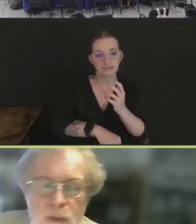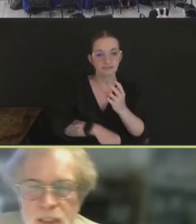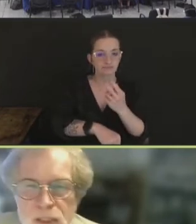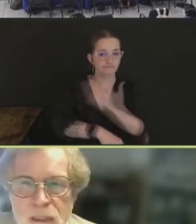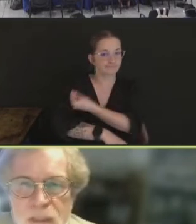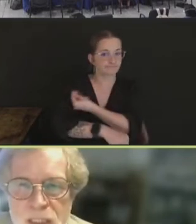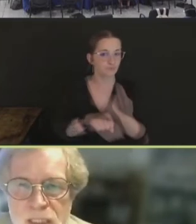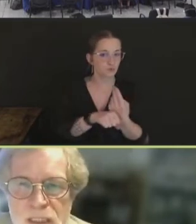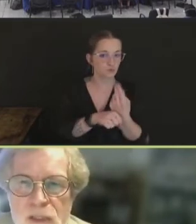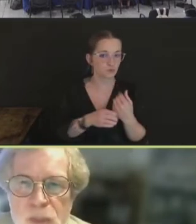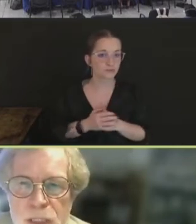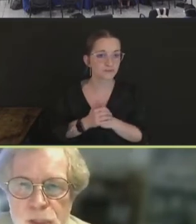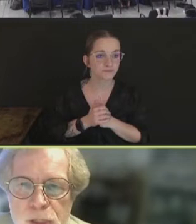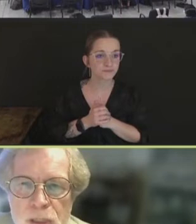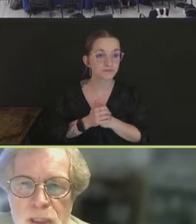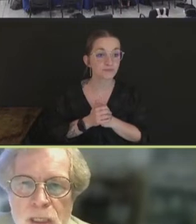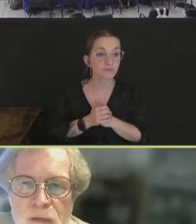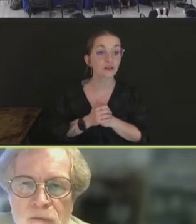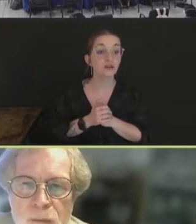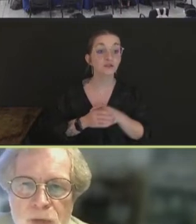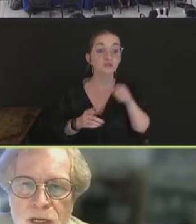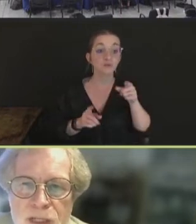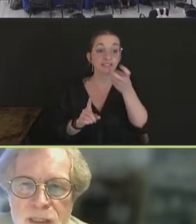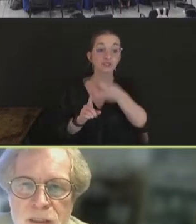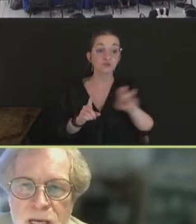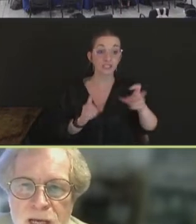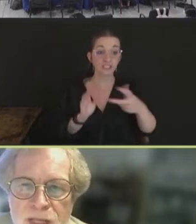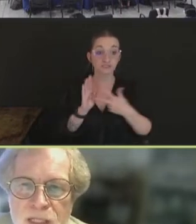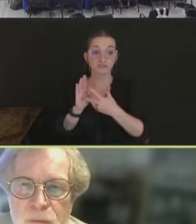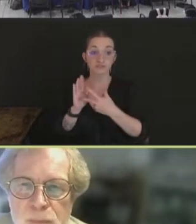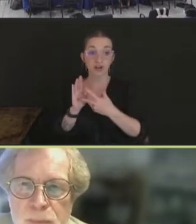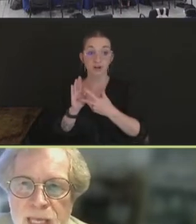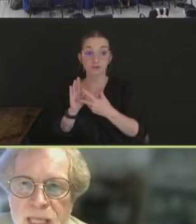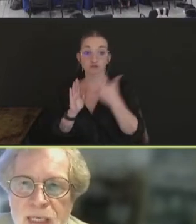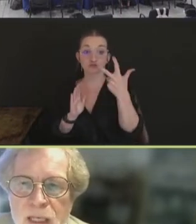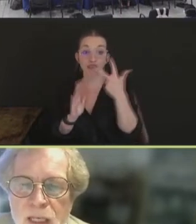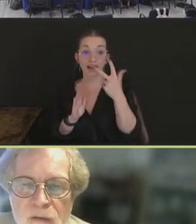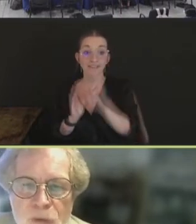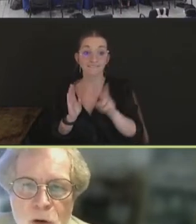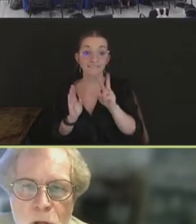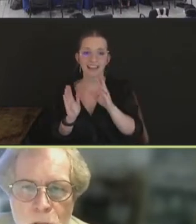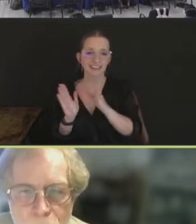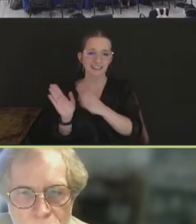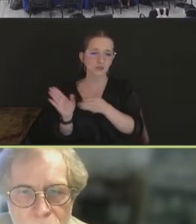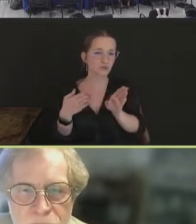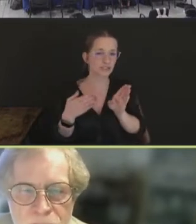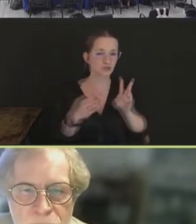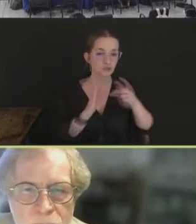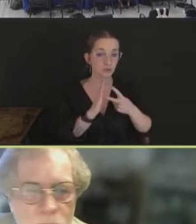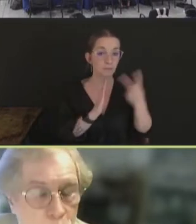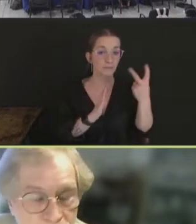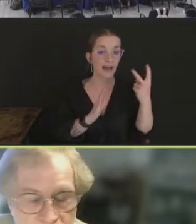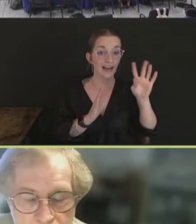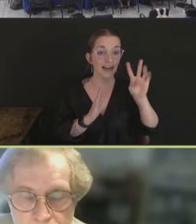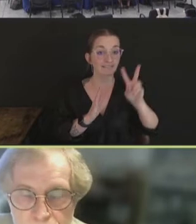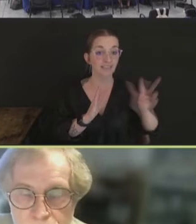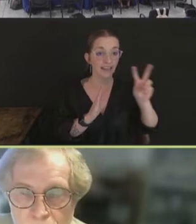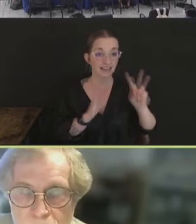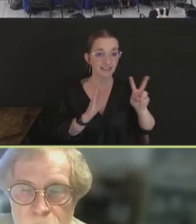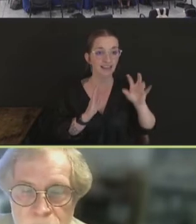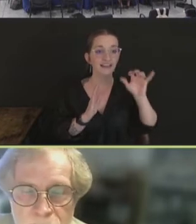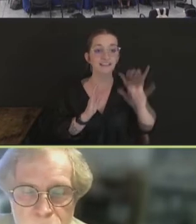So this, this switch from trivalent to bivalent was planned for all IPV -- OPV, sorry -- using